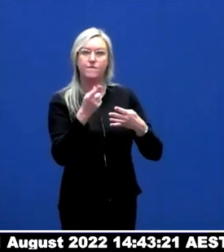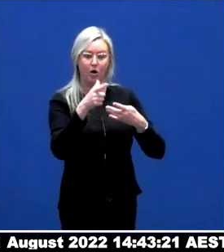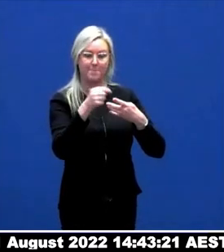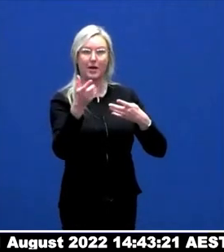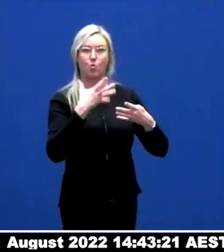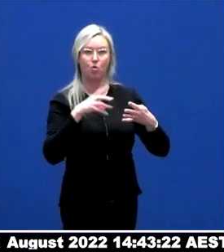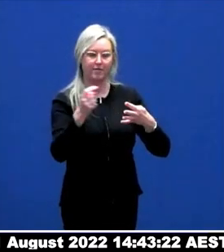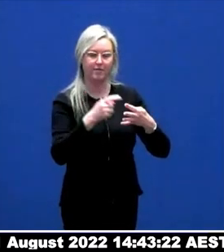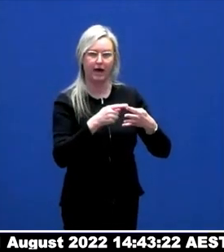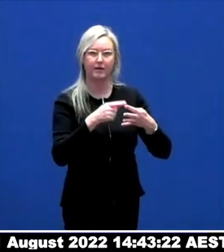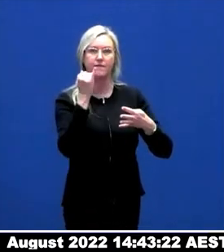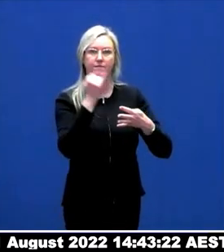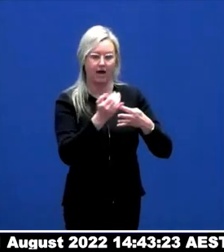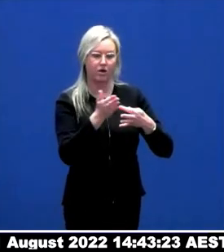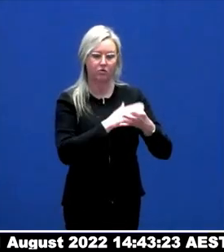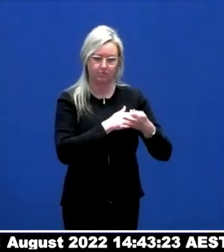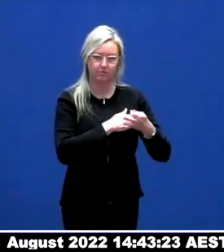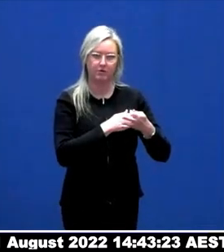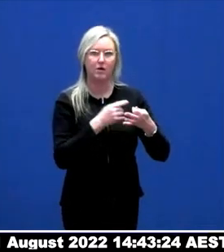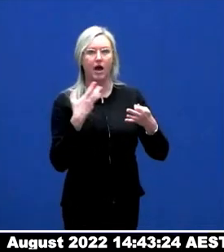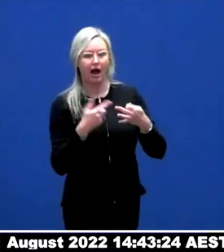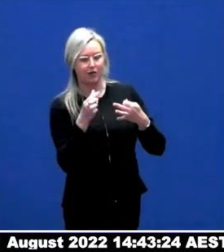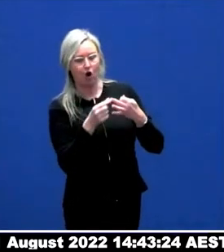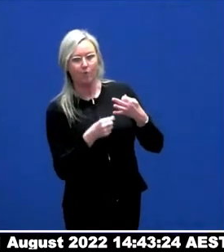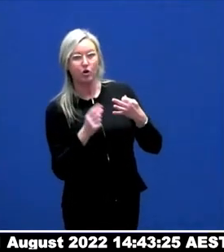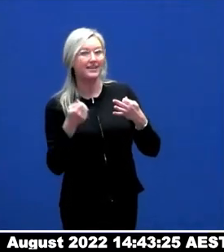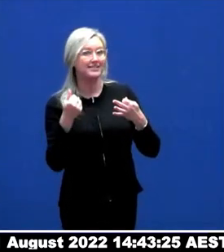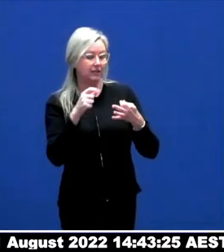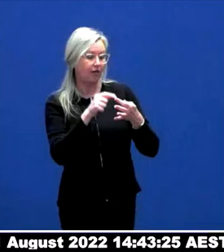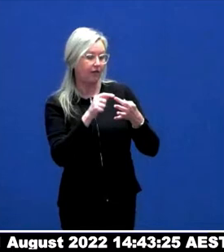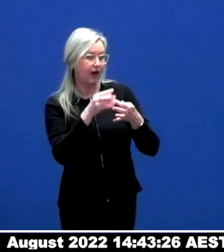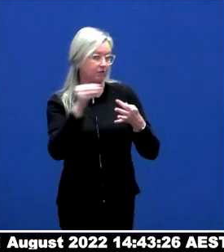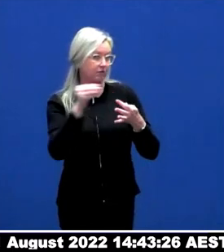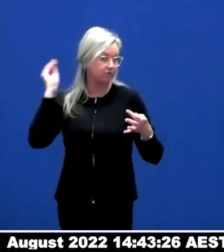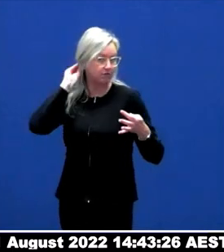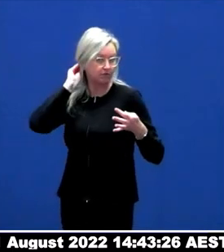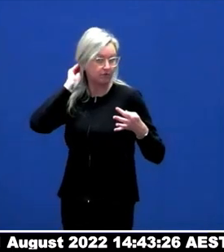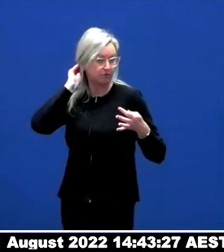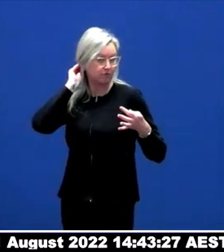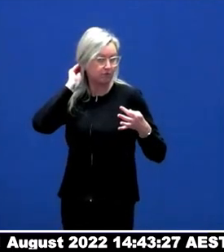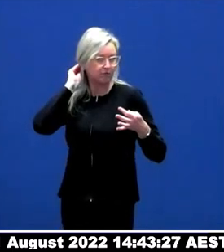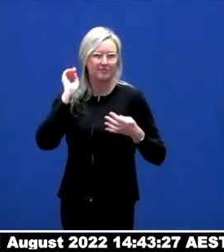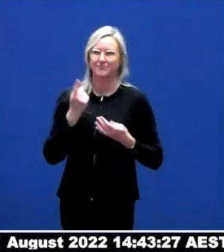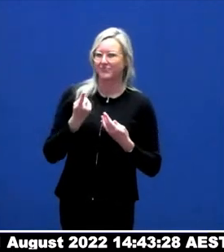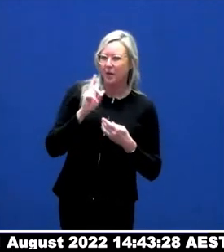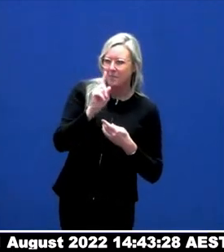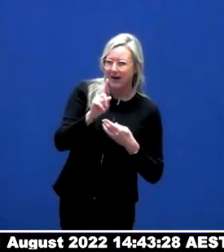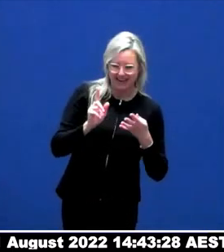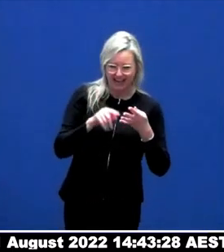Except if there's nowhere to deliver that model. That's what we're trying to examine - what I'm trying to -